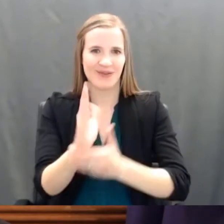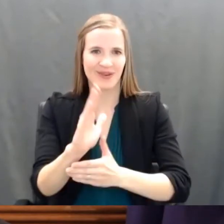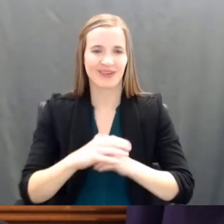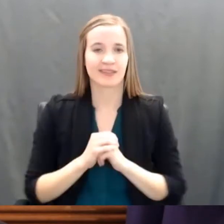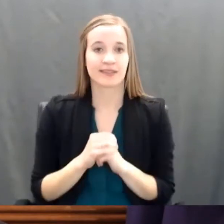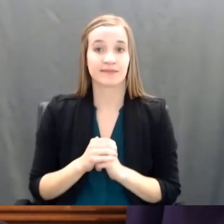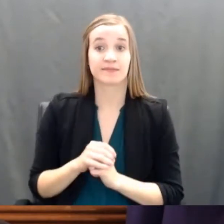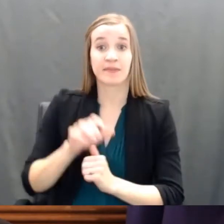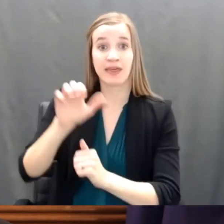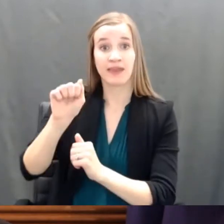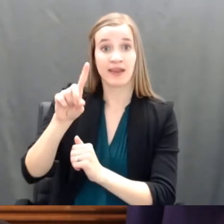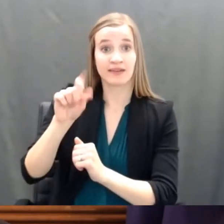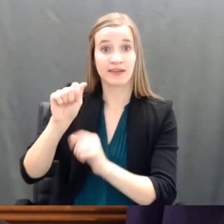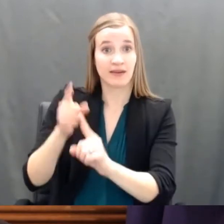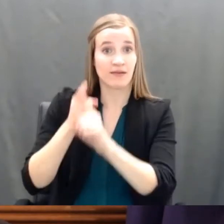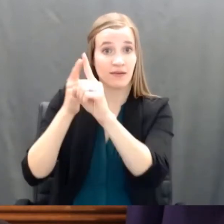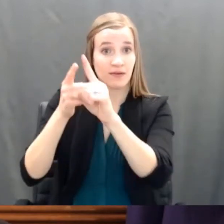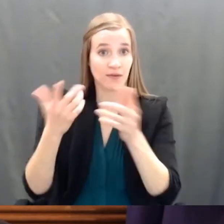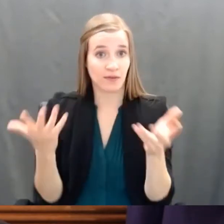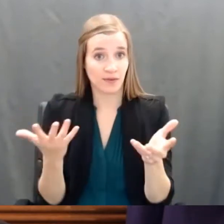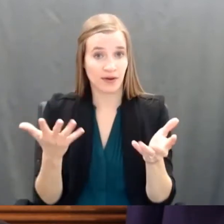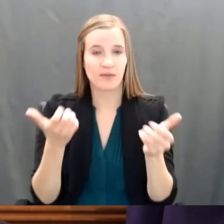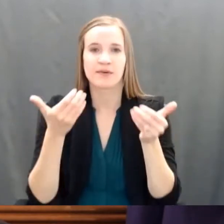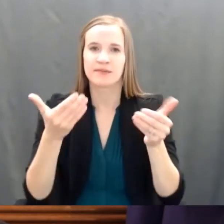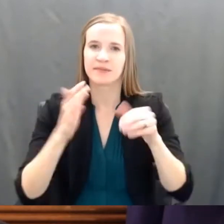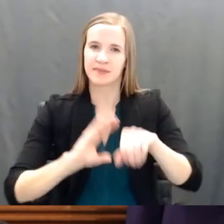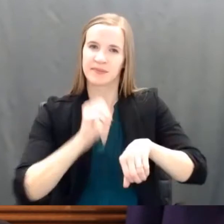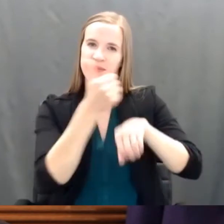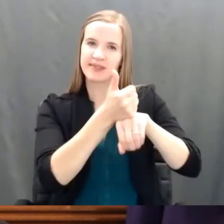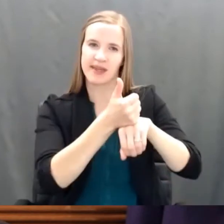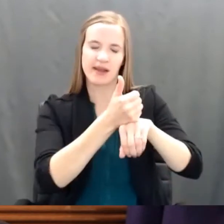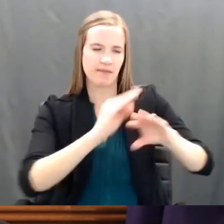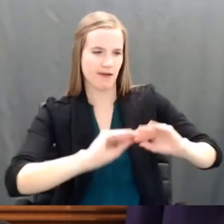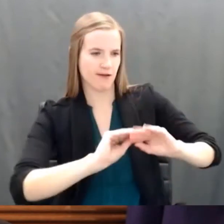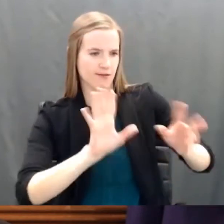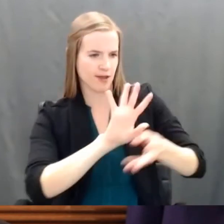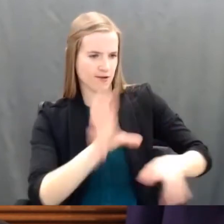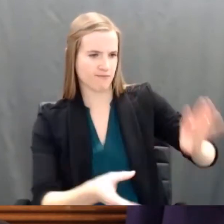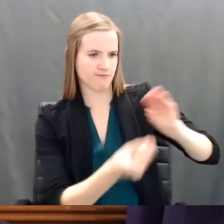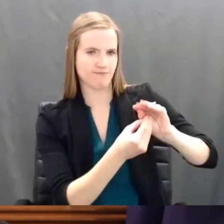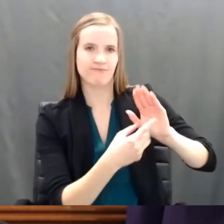this Act to provide a clear and comprehensive national mandate for the elimination of